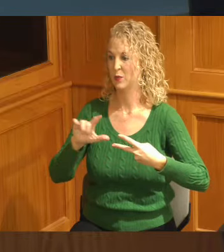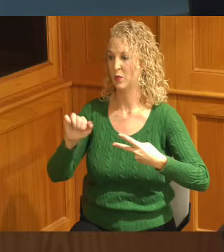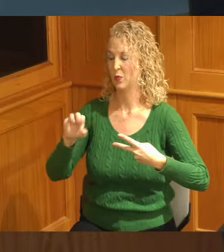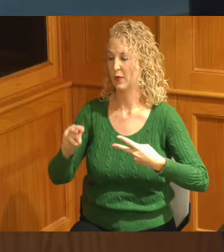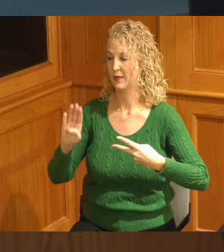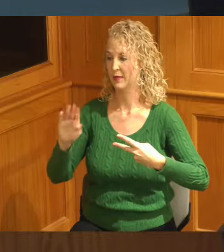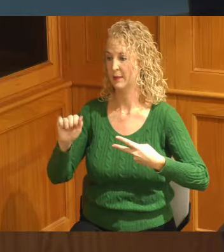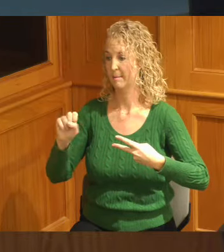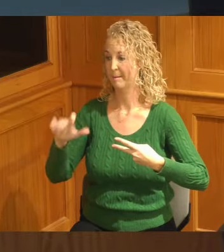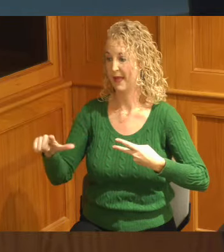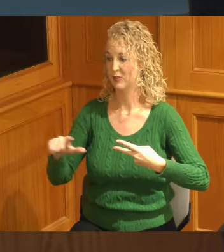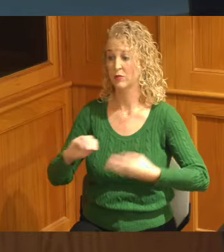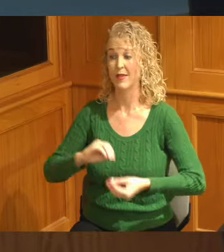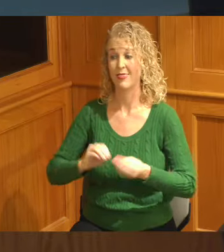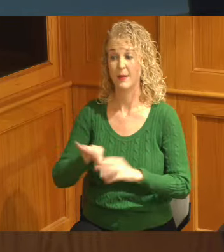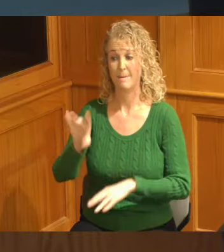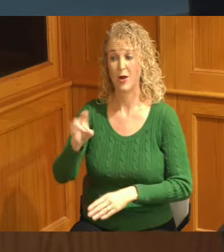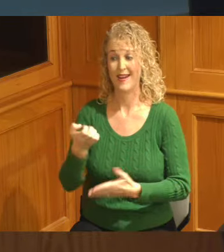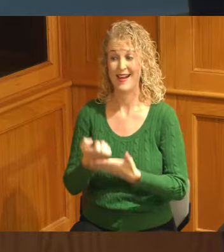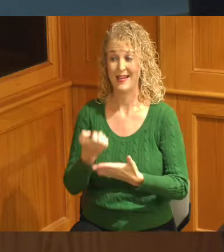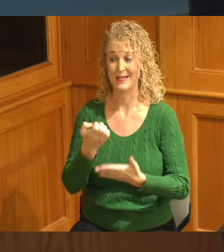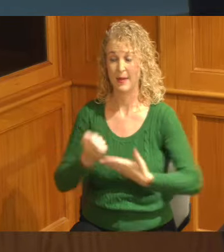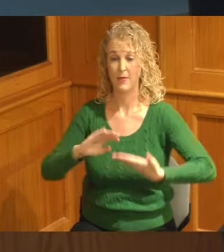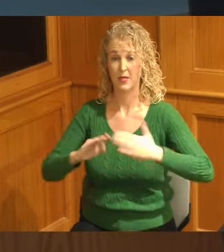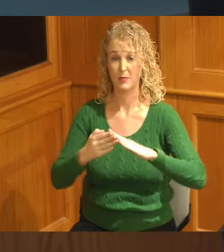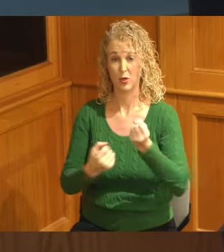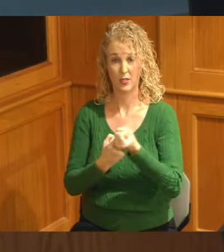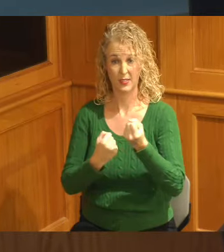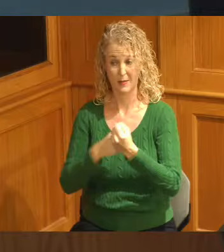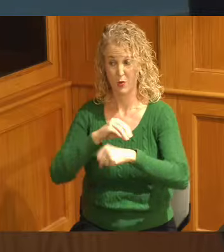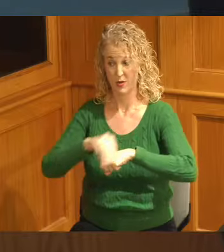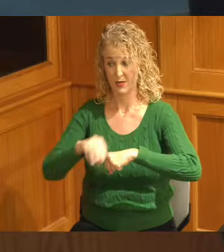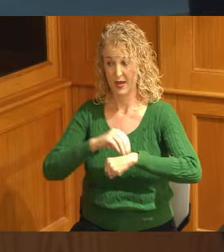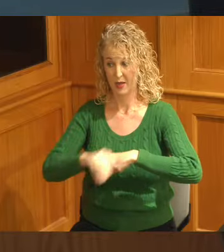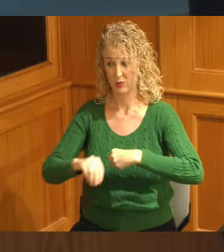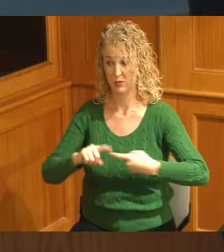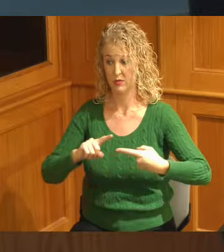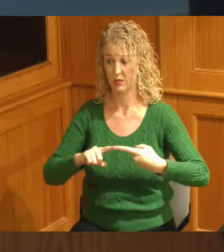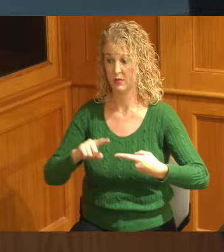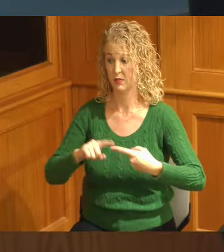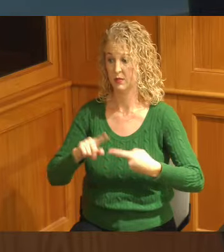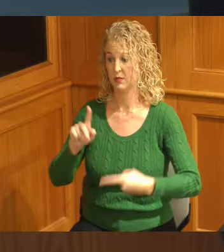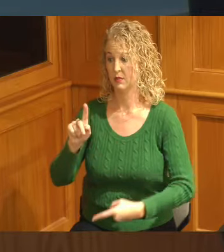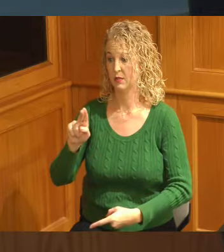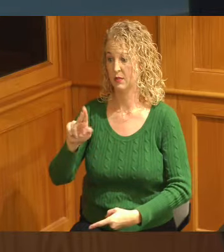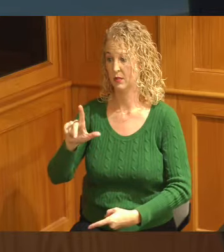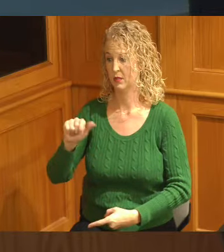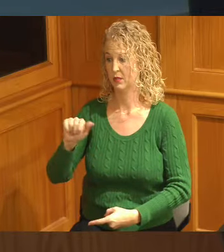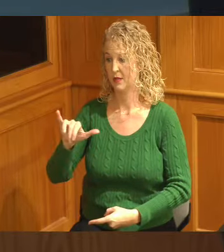appointing a member to the economic and community support advisory council. Klaya Picket. so those